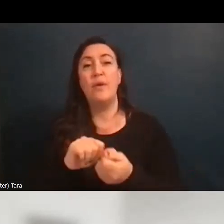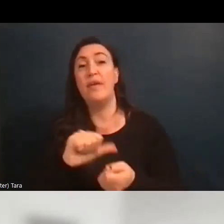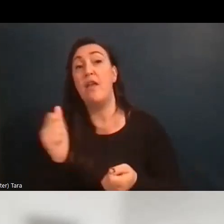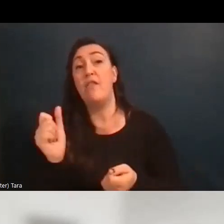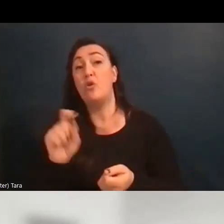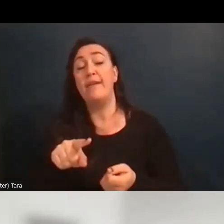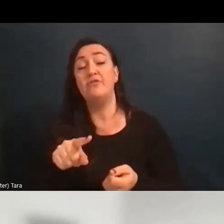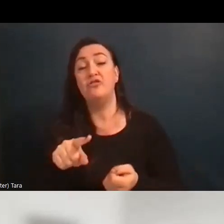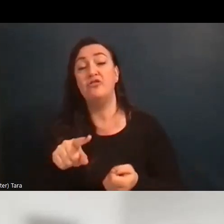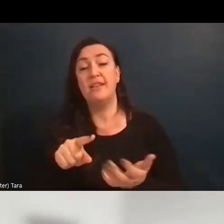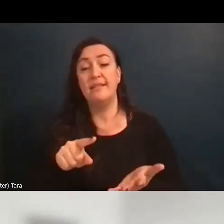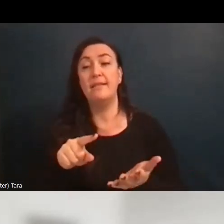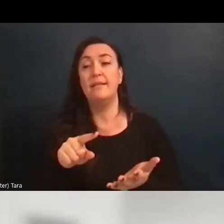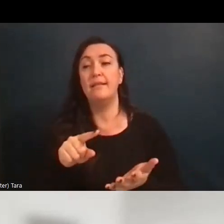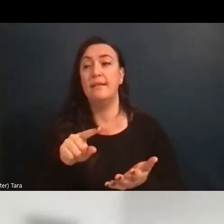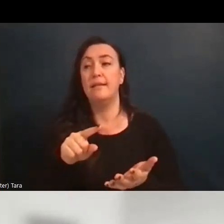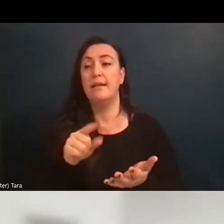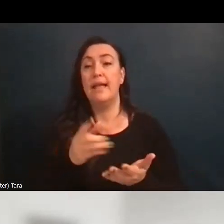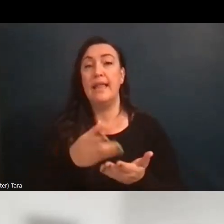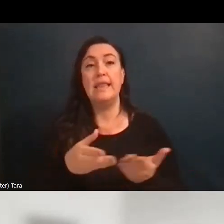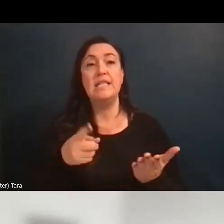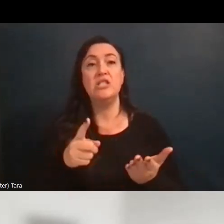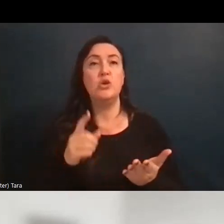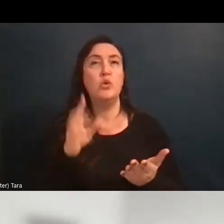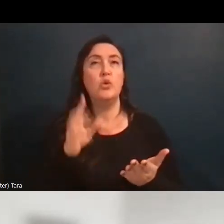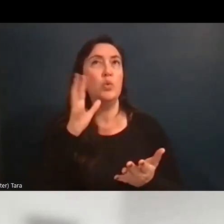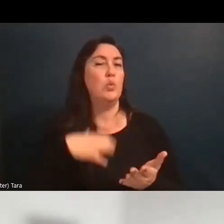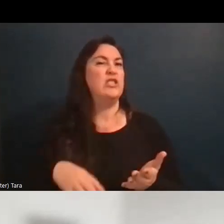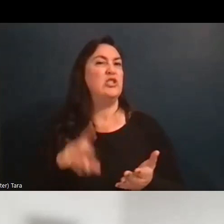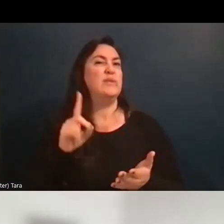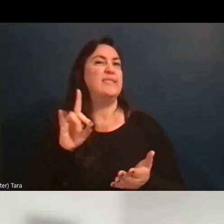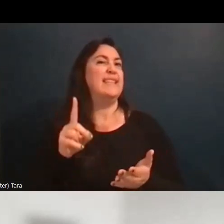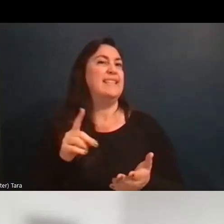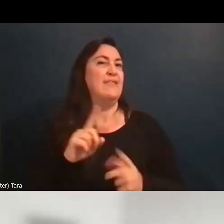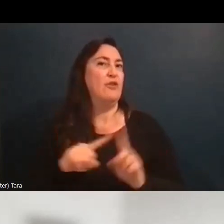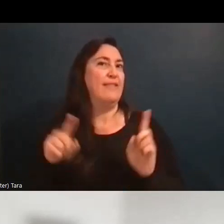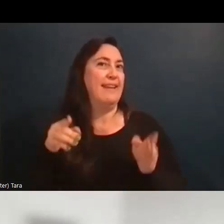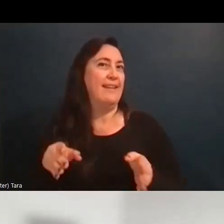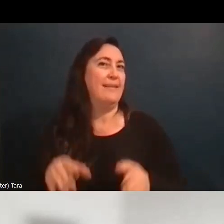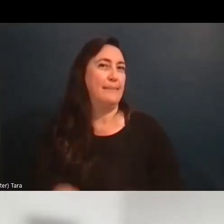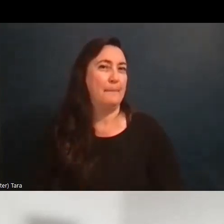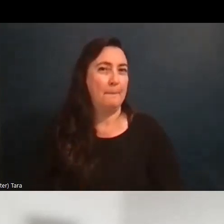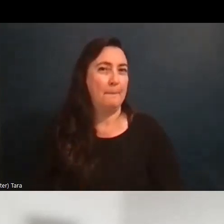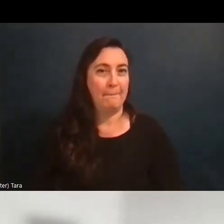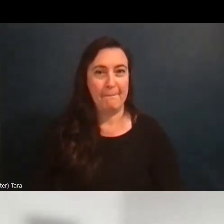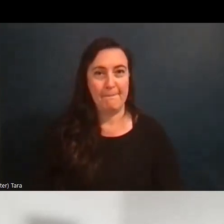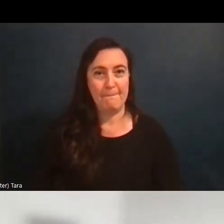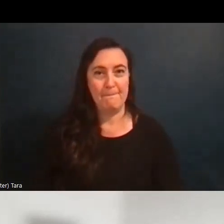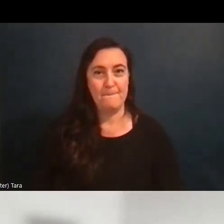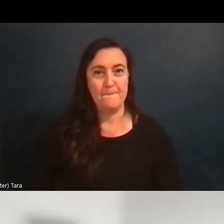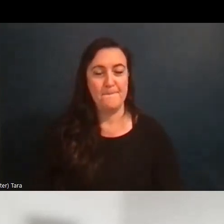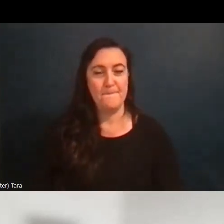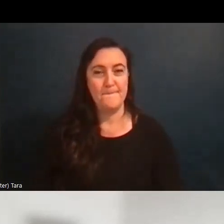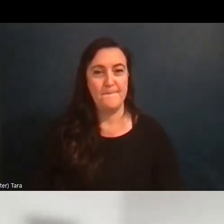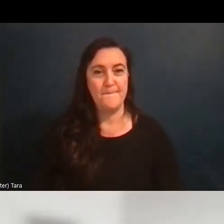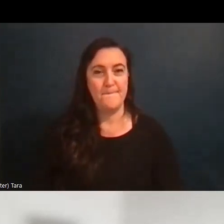which is things that you would have done differently.